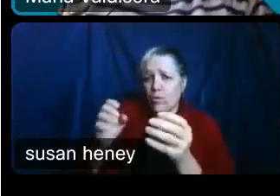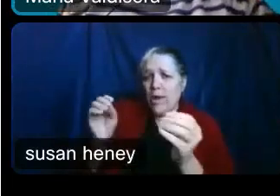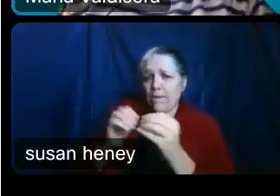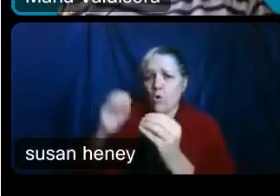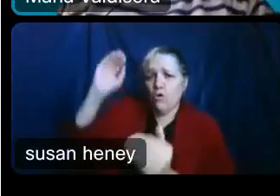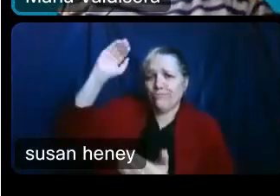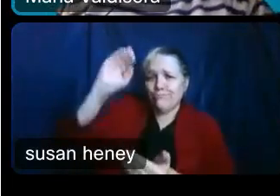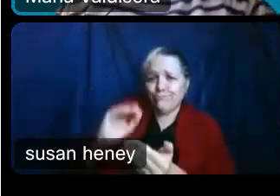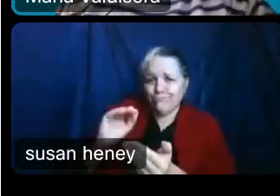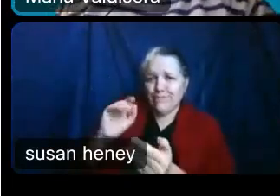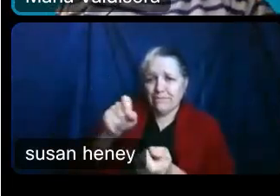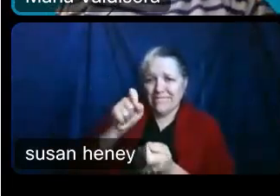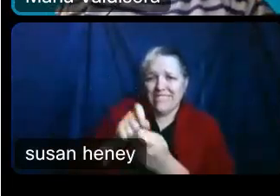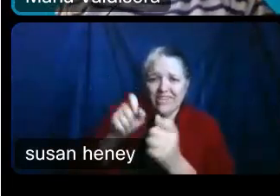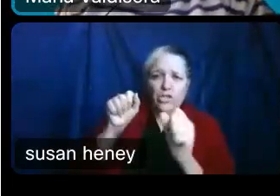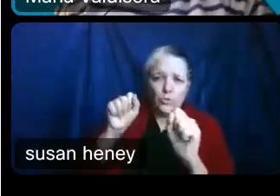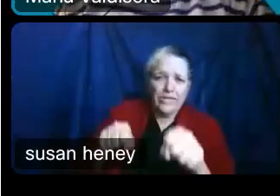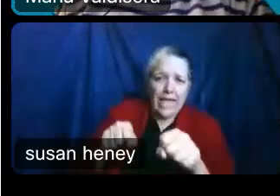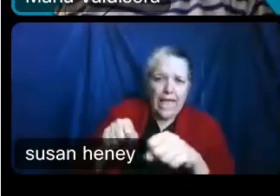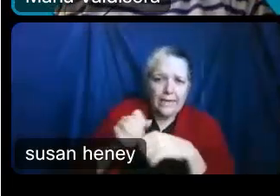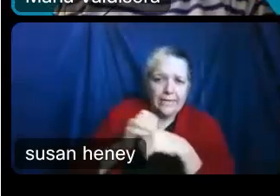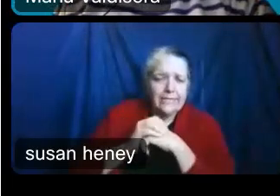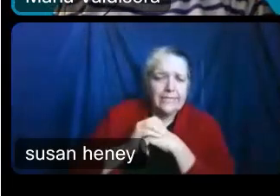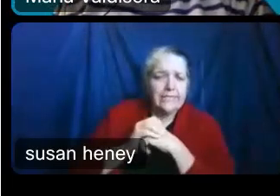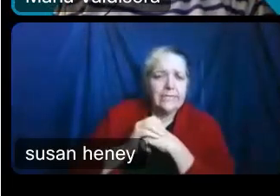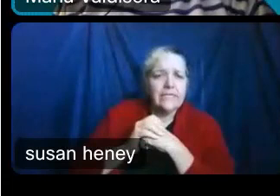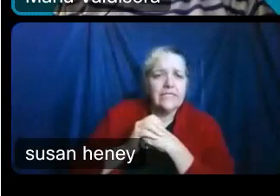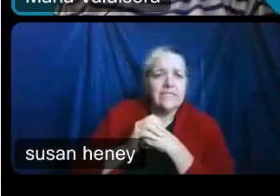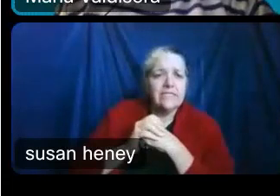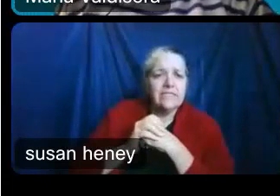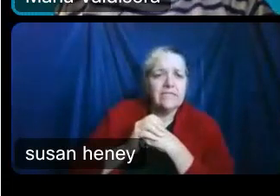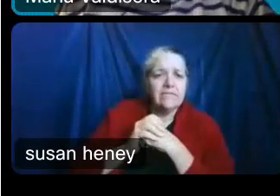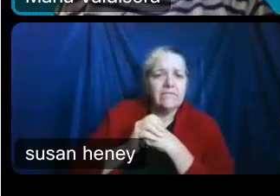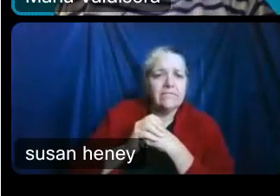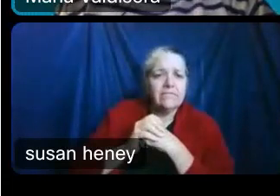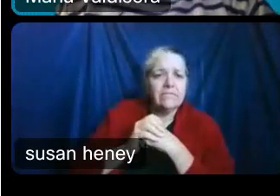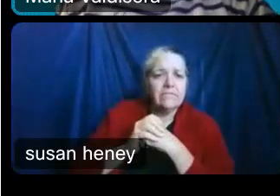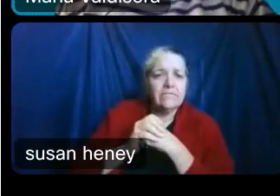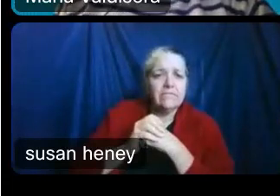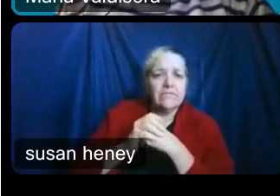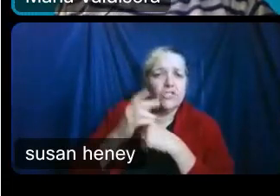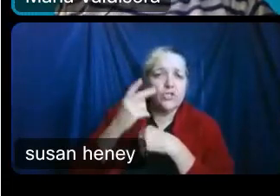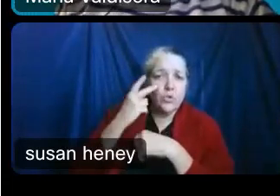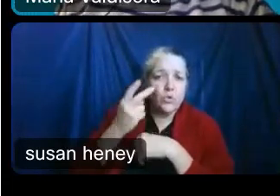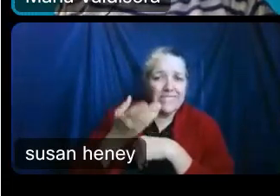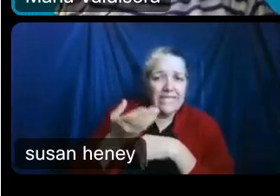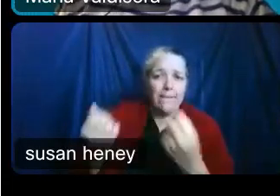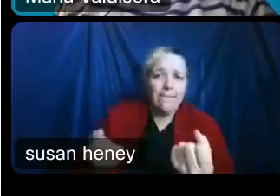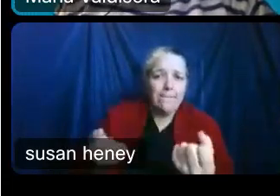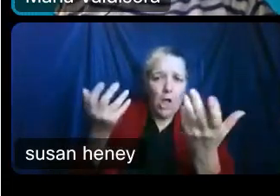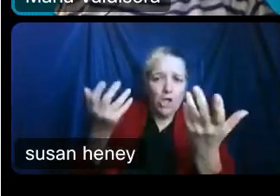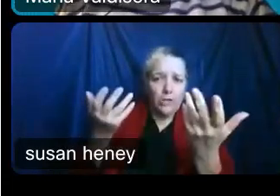type in that year as well. So, I just clicked on the search, you can see that we have multiple